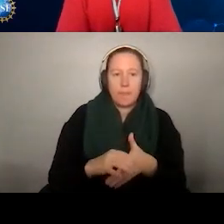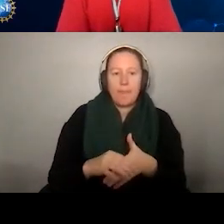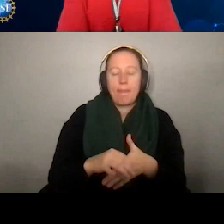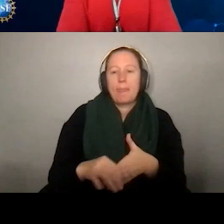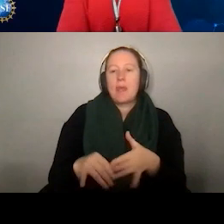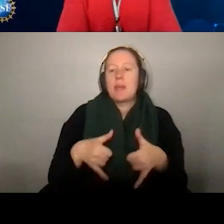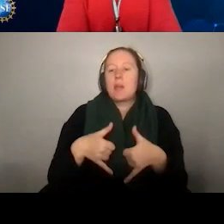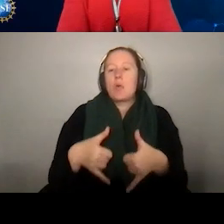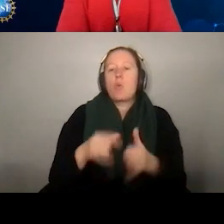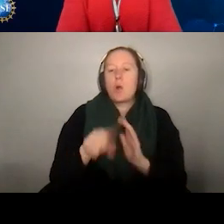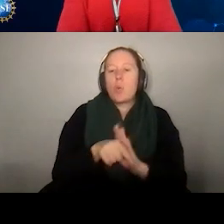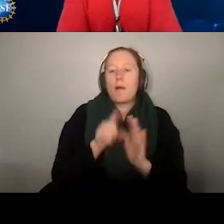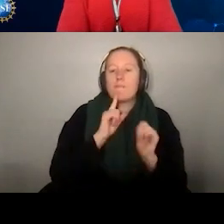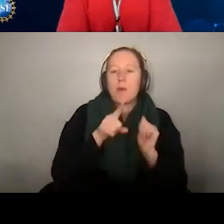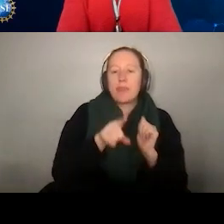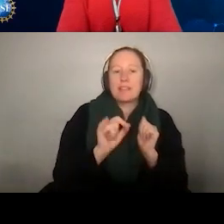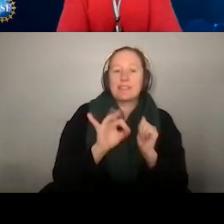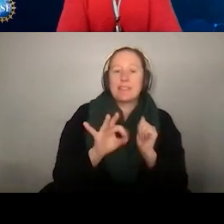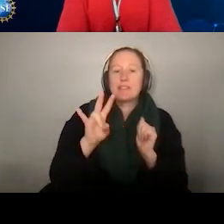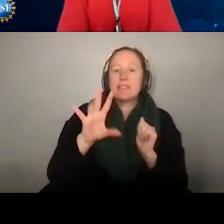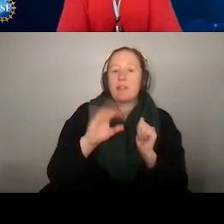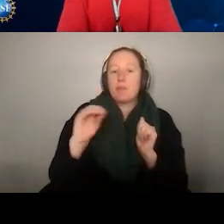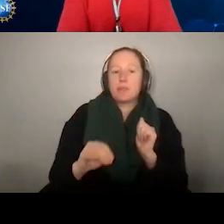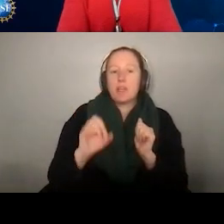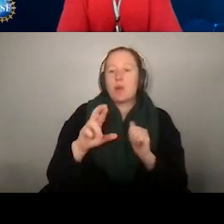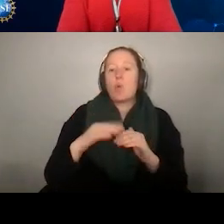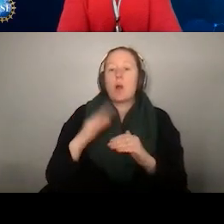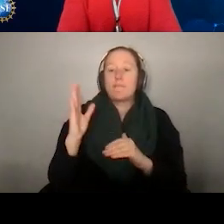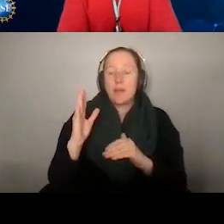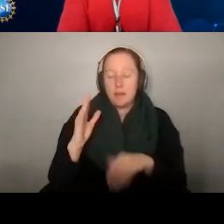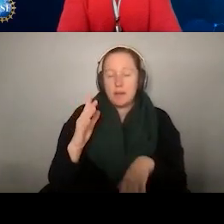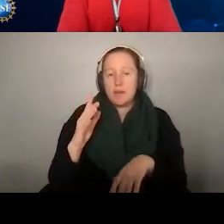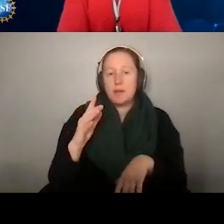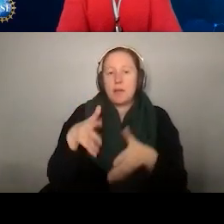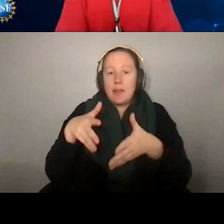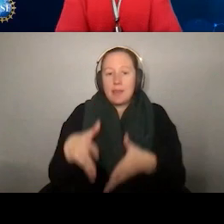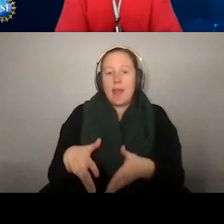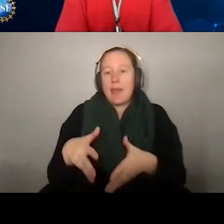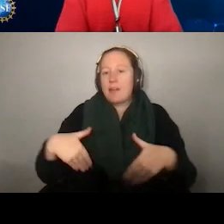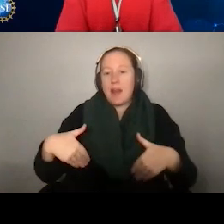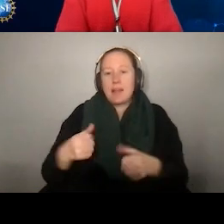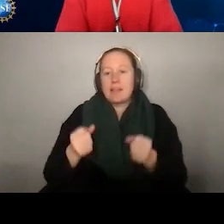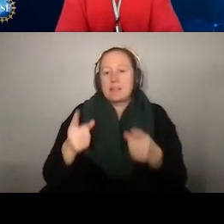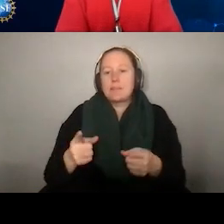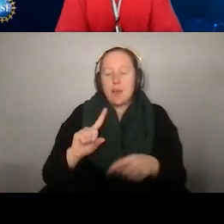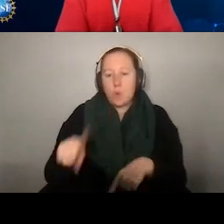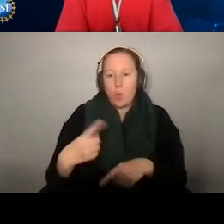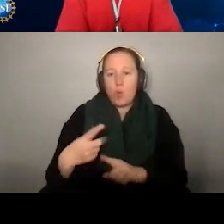this notification when 75% or more of your award budget remains unspent and there's only three months or